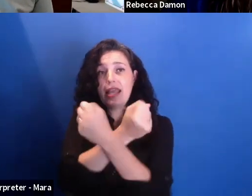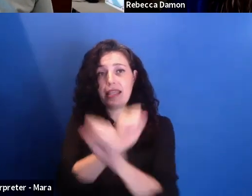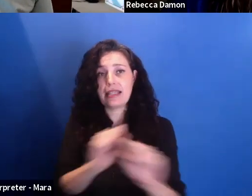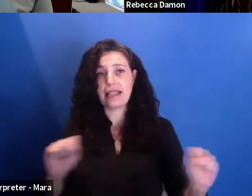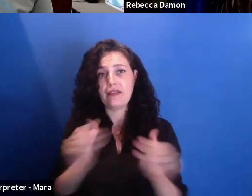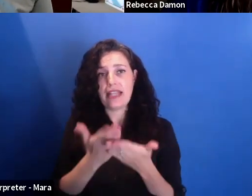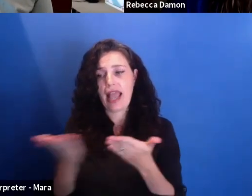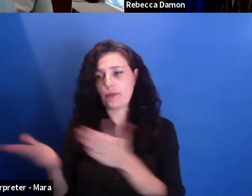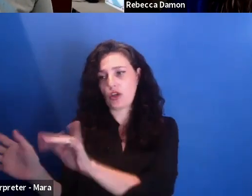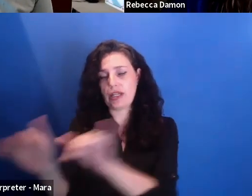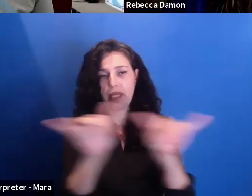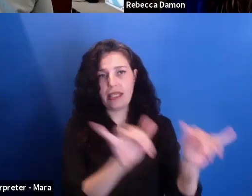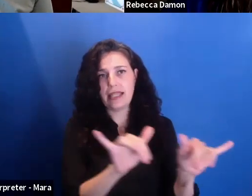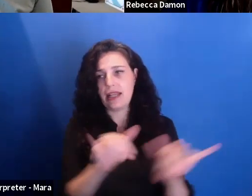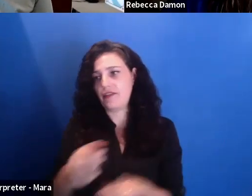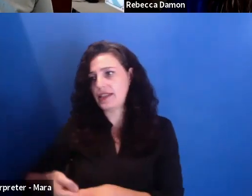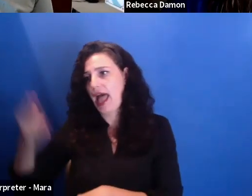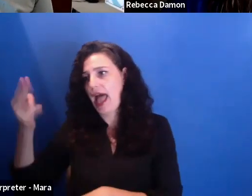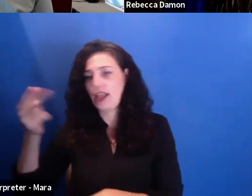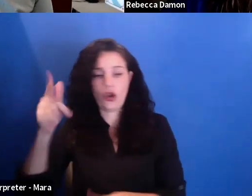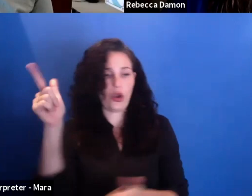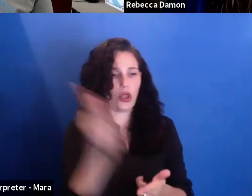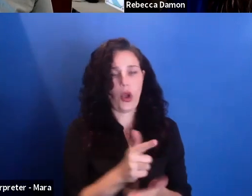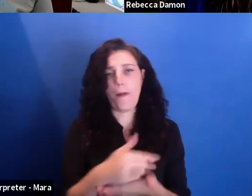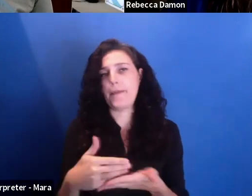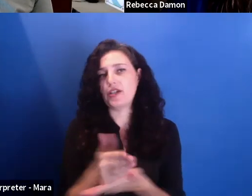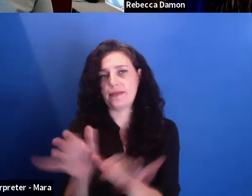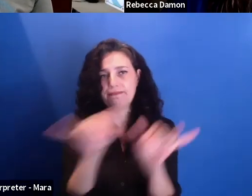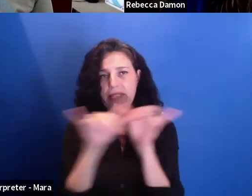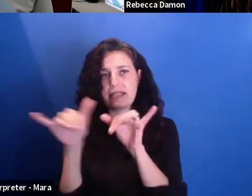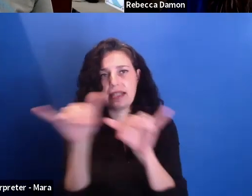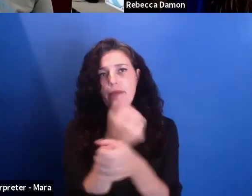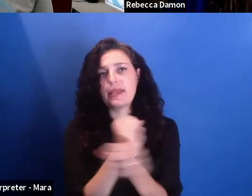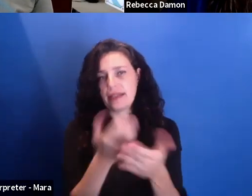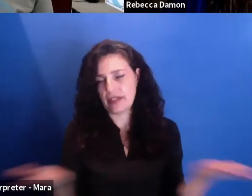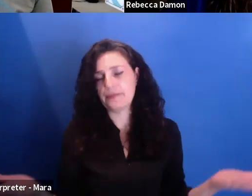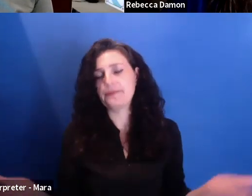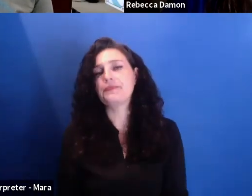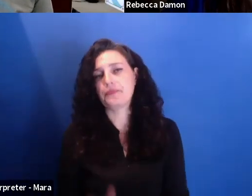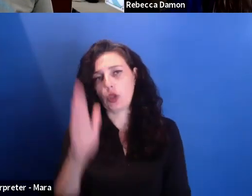between all these different types of productions. And that's what performers can expect when they show up to set.